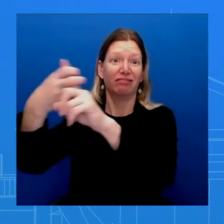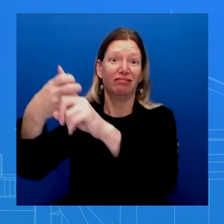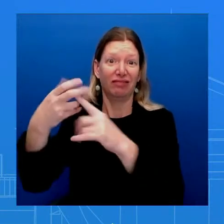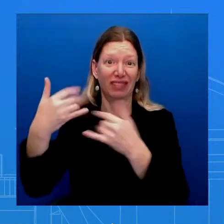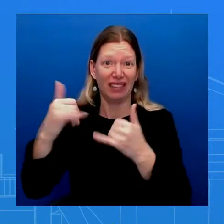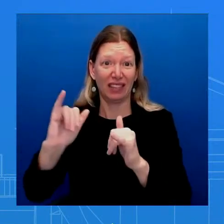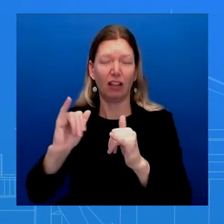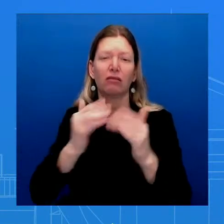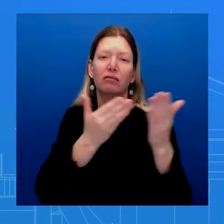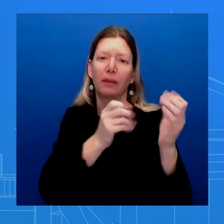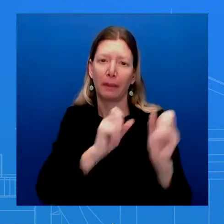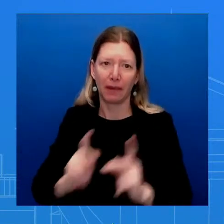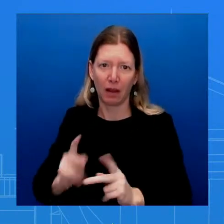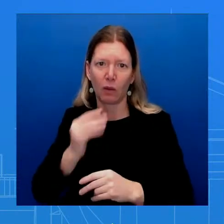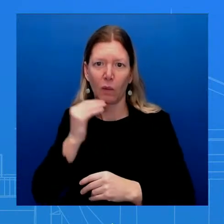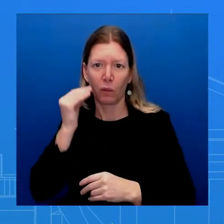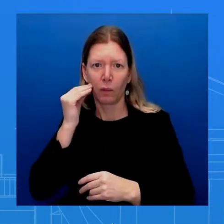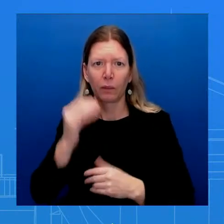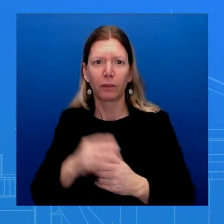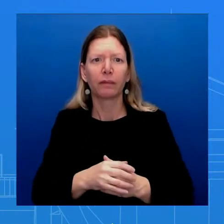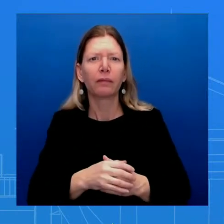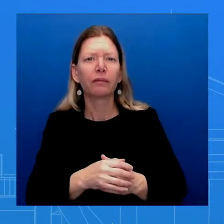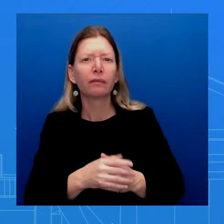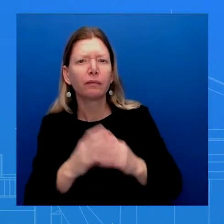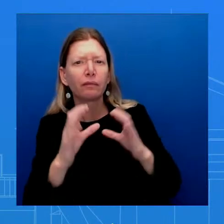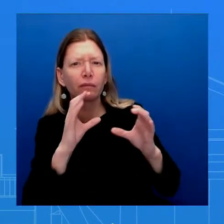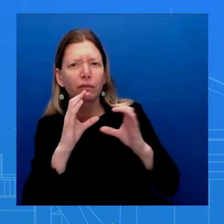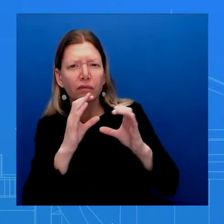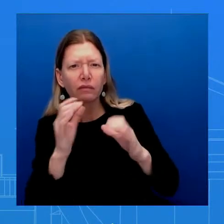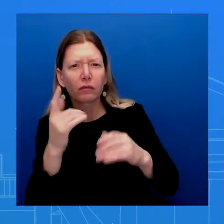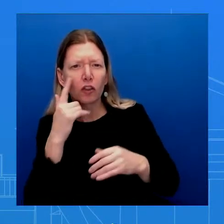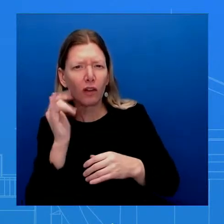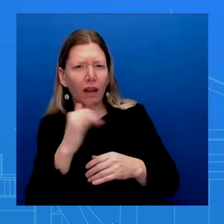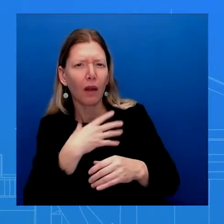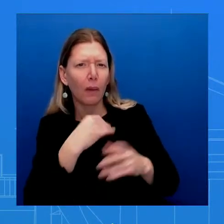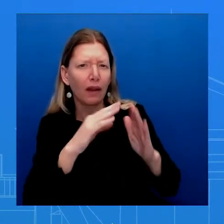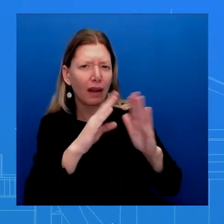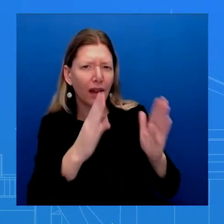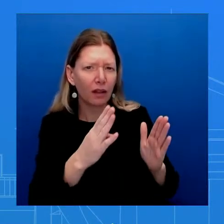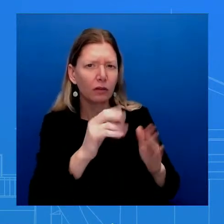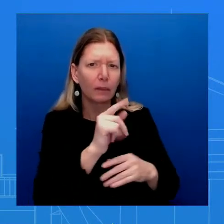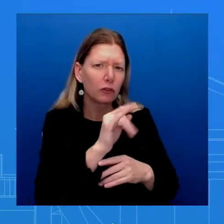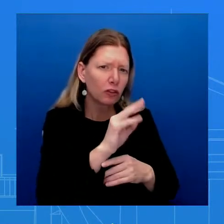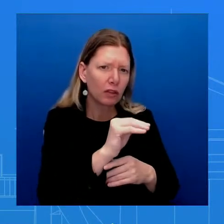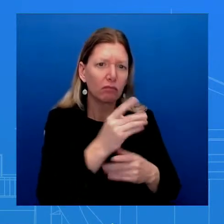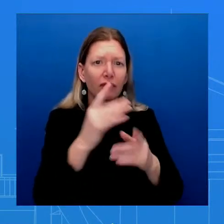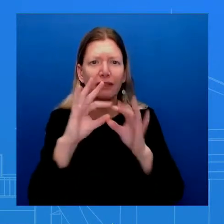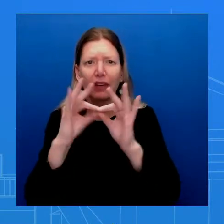and the families of the other Americans who are being held hostage? We know the President had that conversation -- Ms. Jean-Pierre: Yeah. The Press: -- weeks ago.